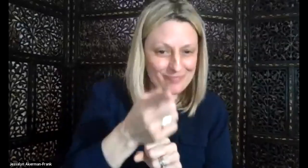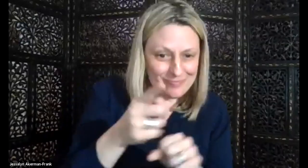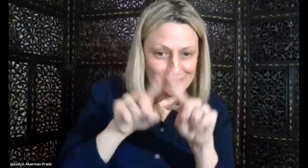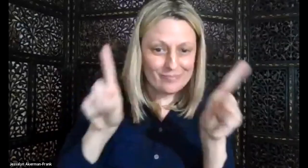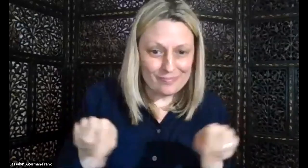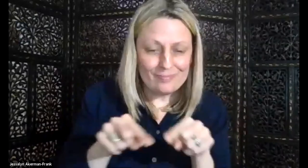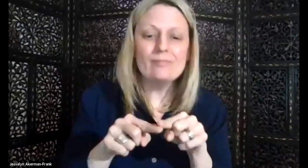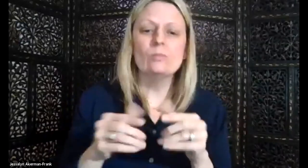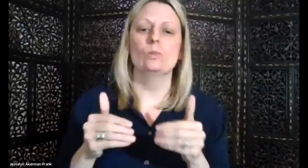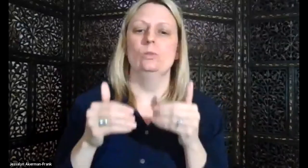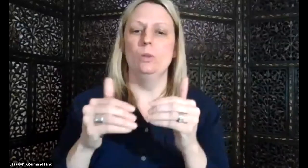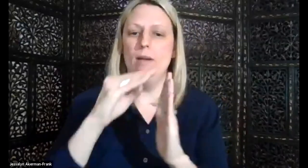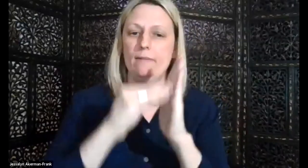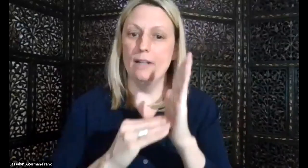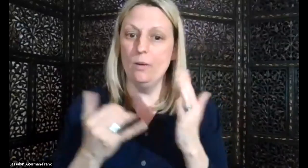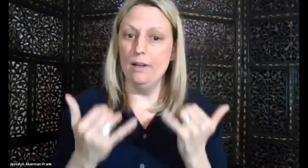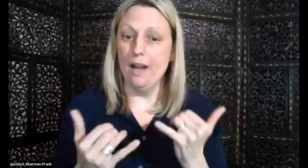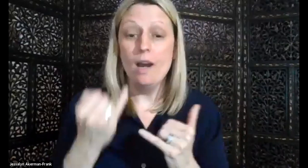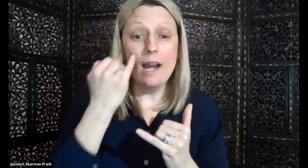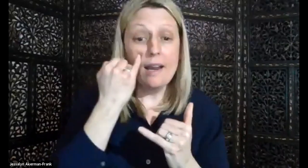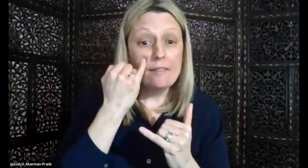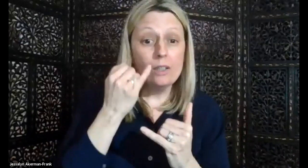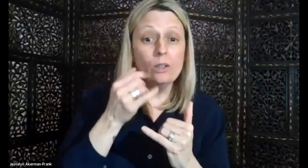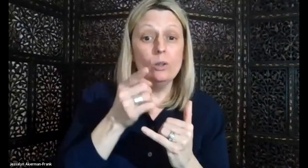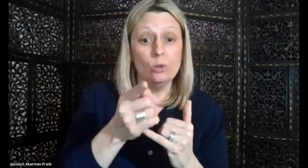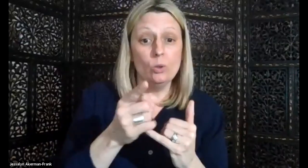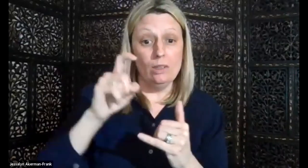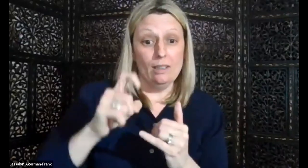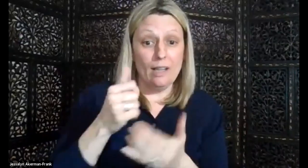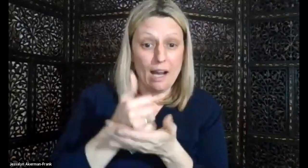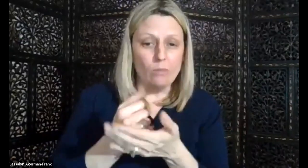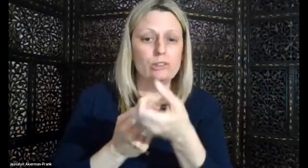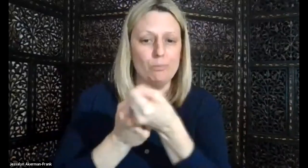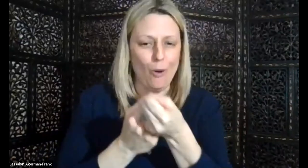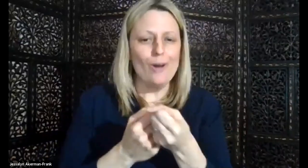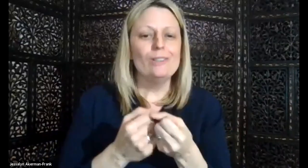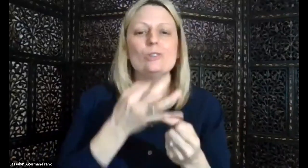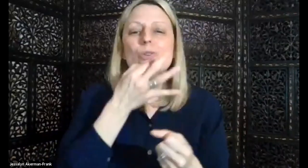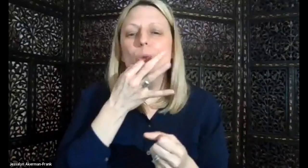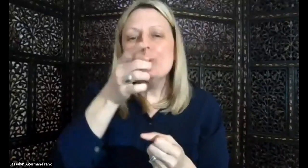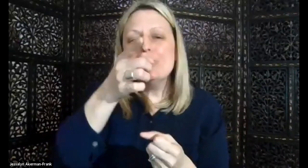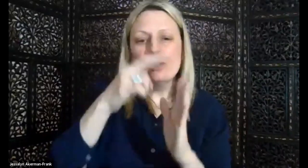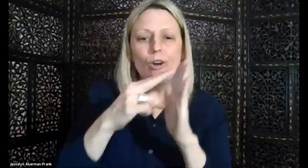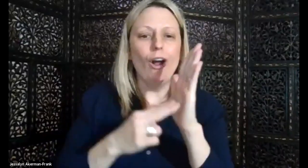April 1st for more dissemination of information and door knockers for people and visiting. So